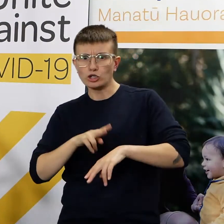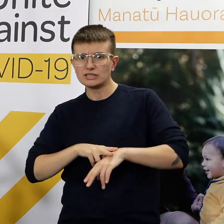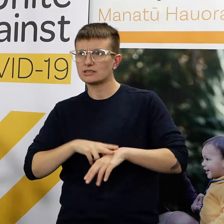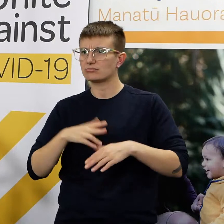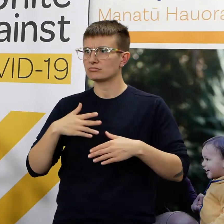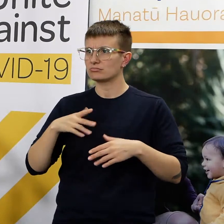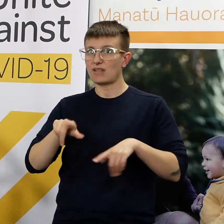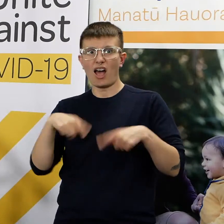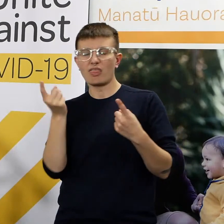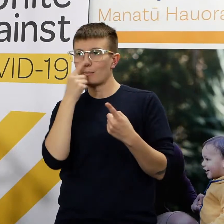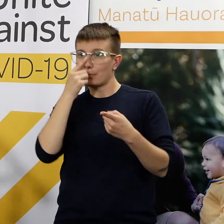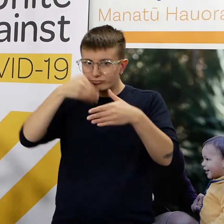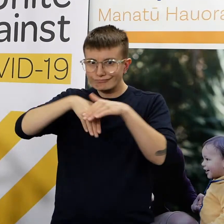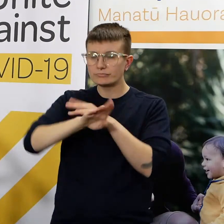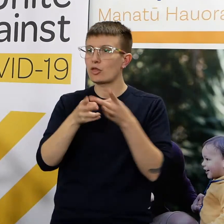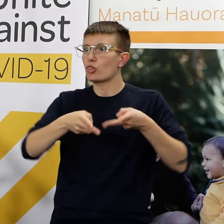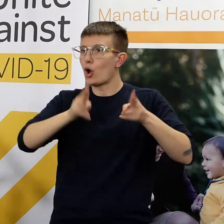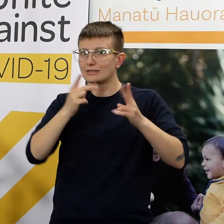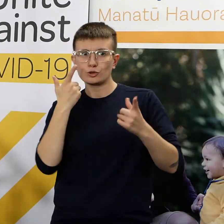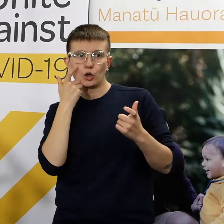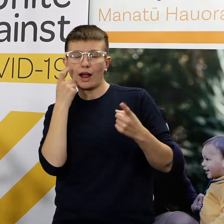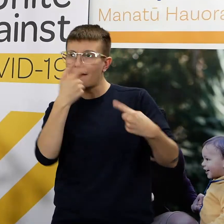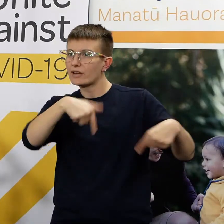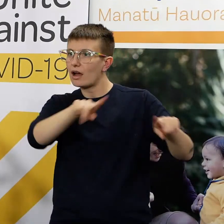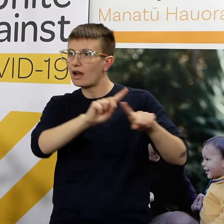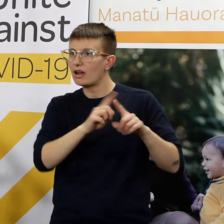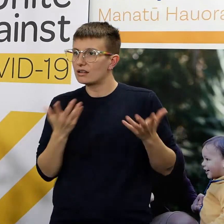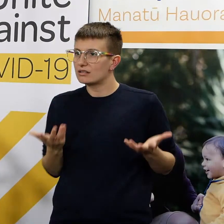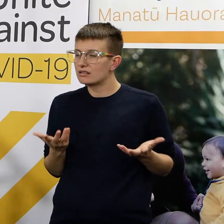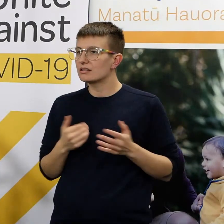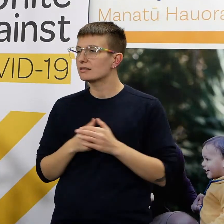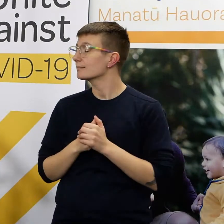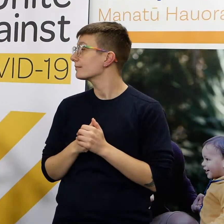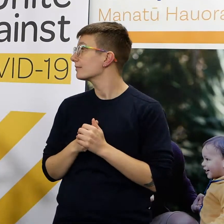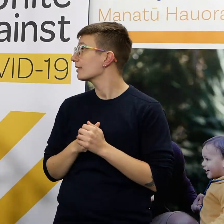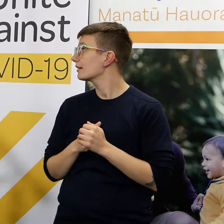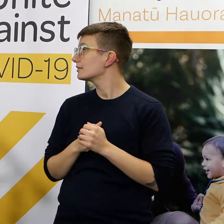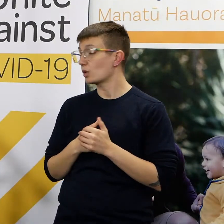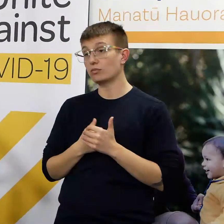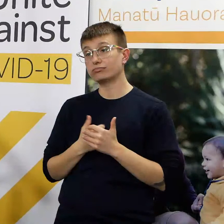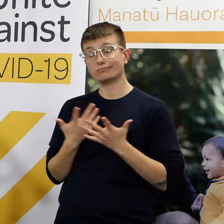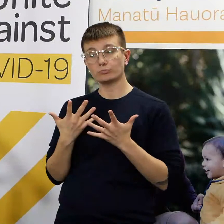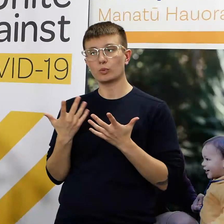and again just to reiterate, there is a really thorough process for considering any exemption